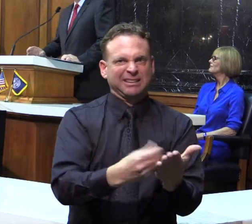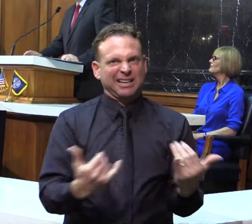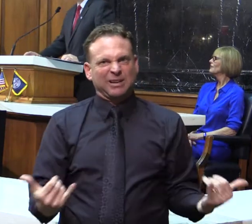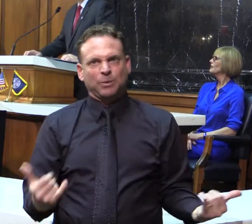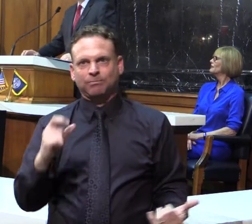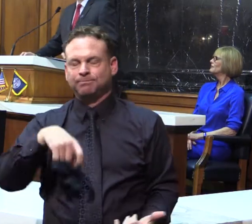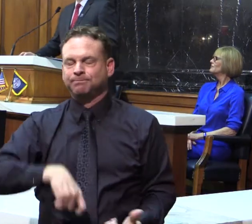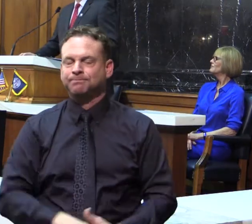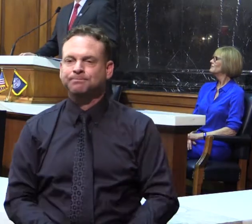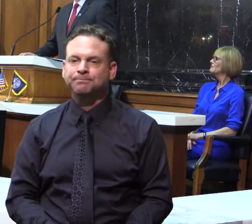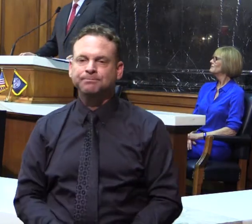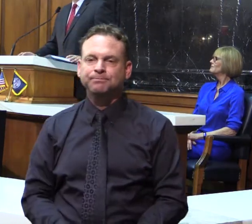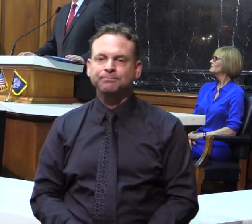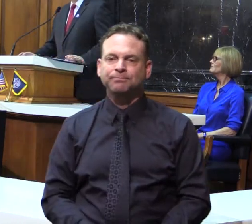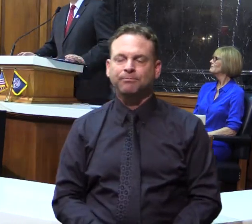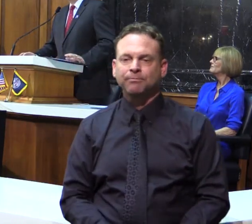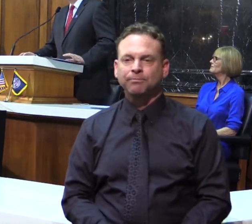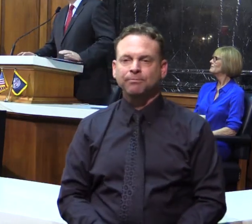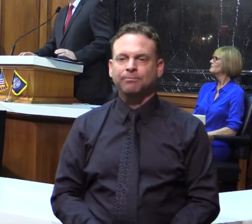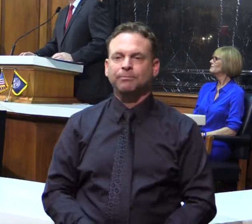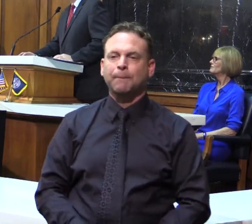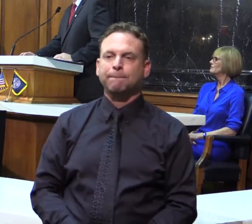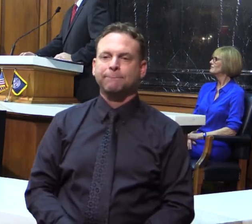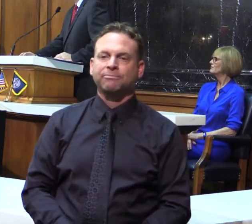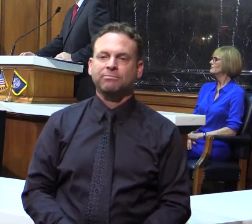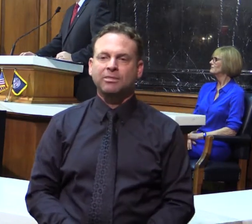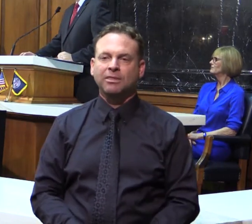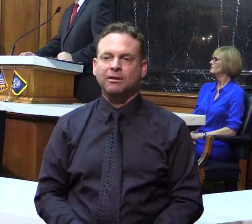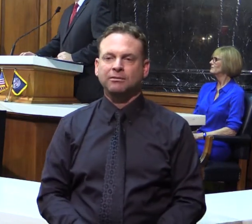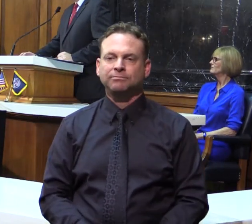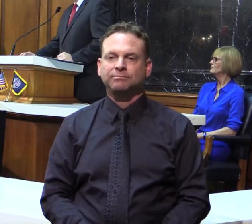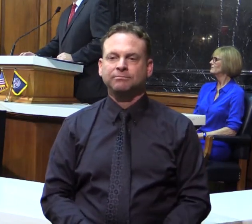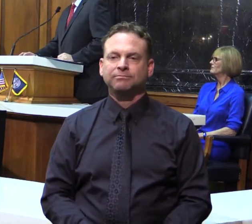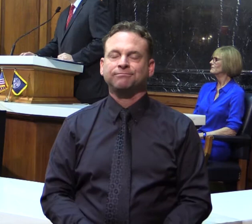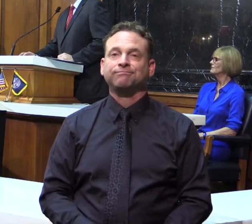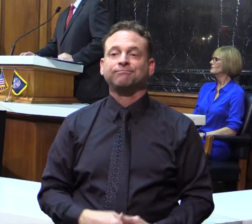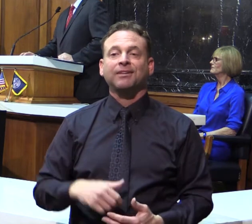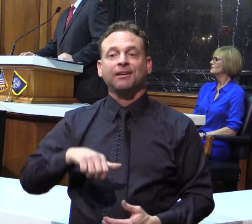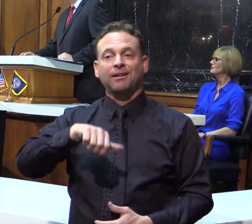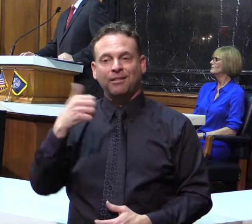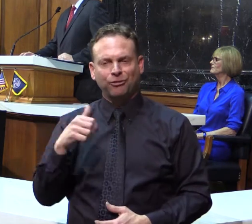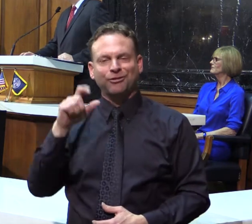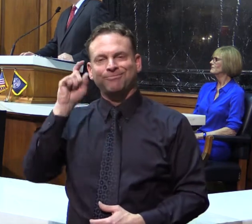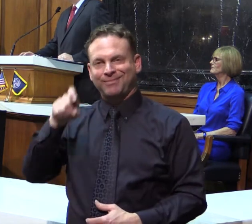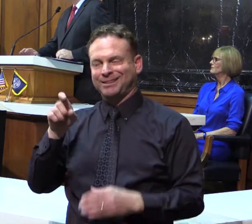We must also strengthen a certain segment of our ailing human infrastructure.